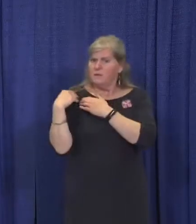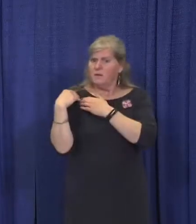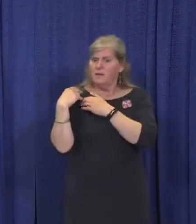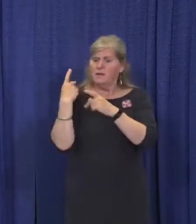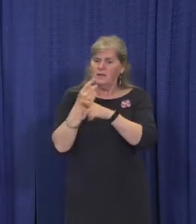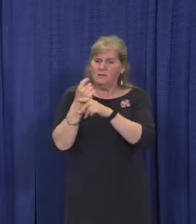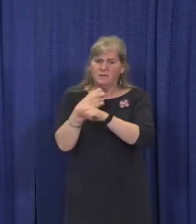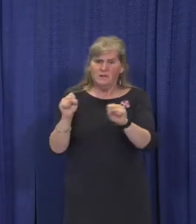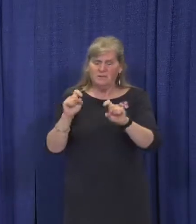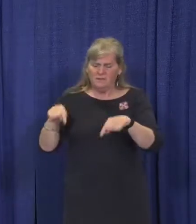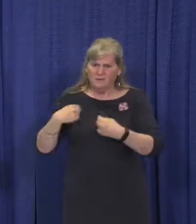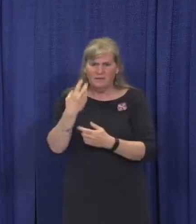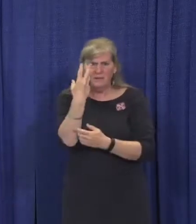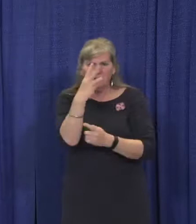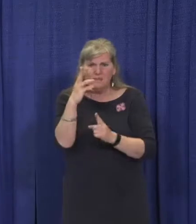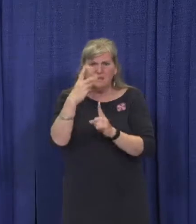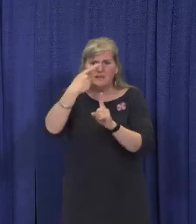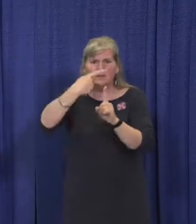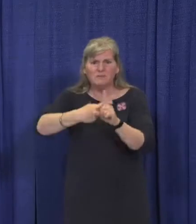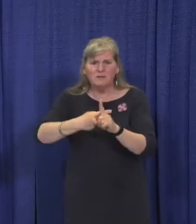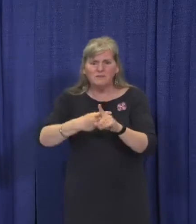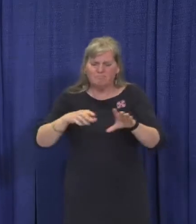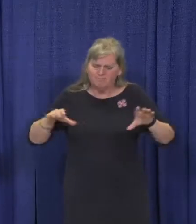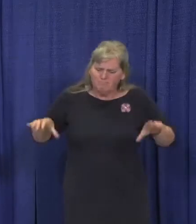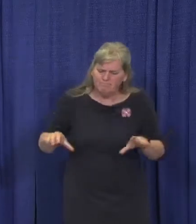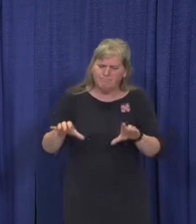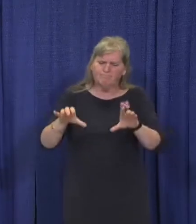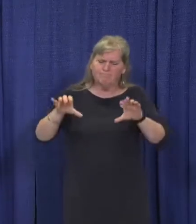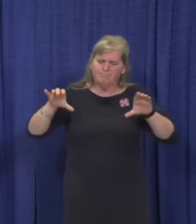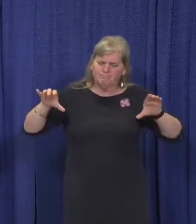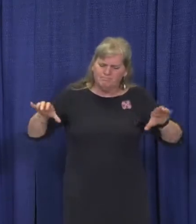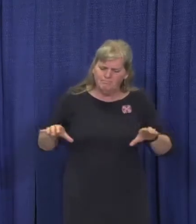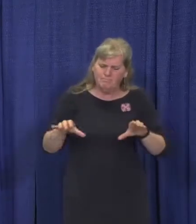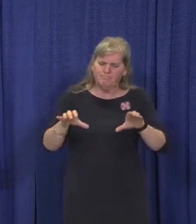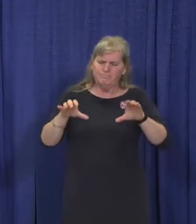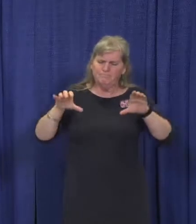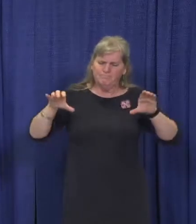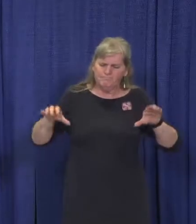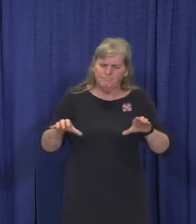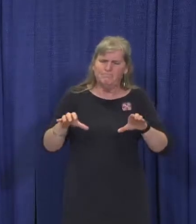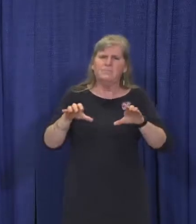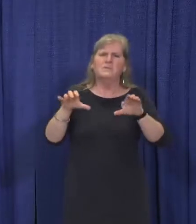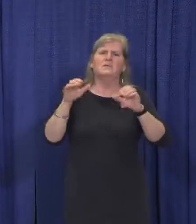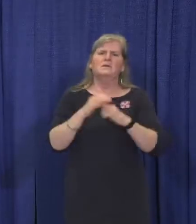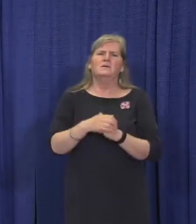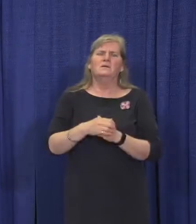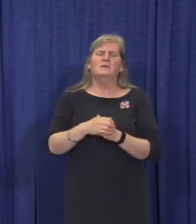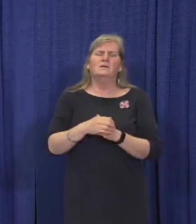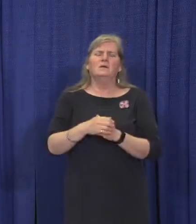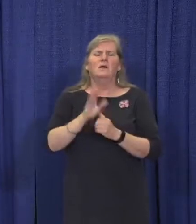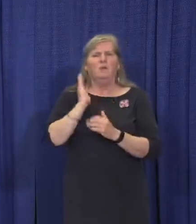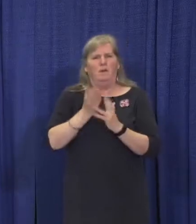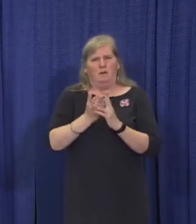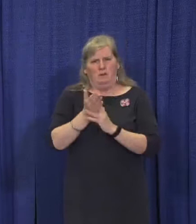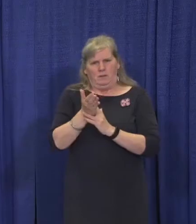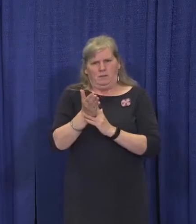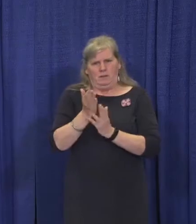doing it for 16 months now. We will get through this but we